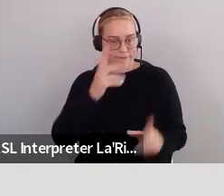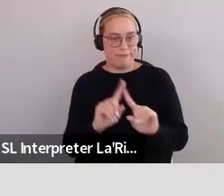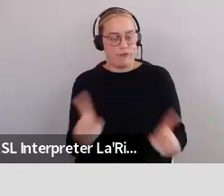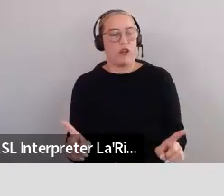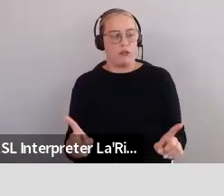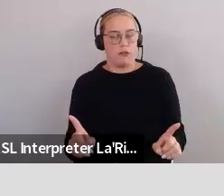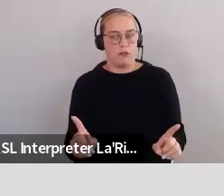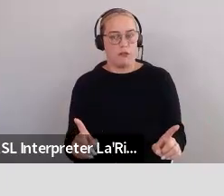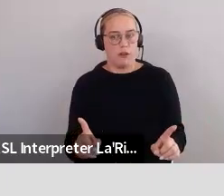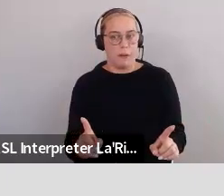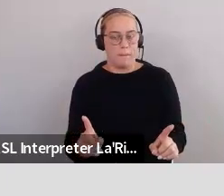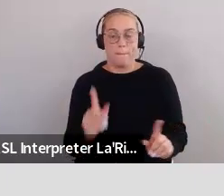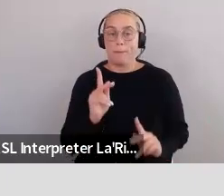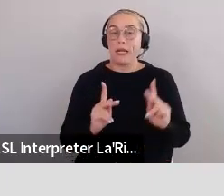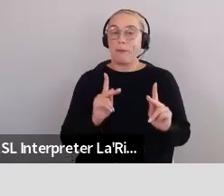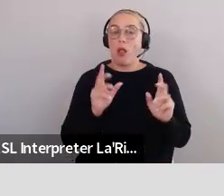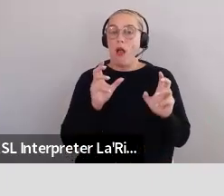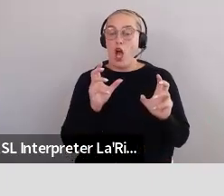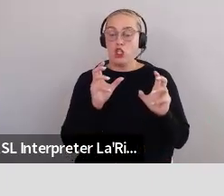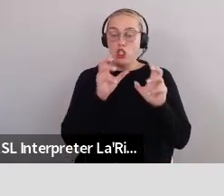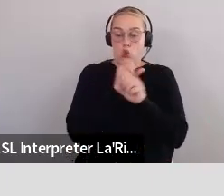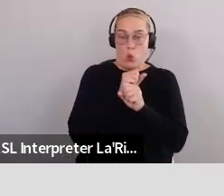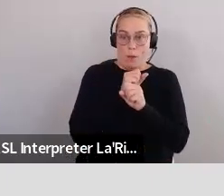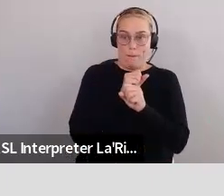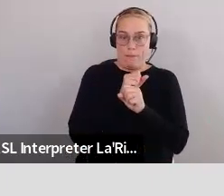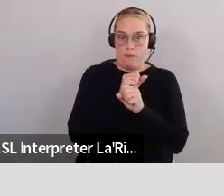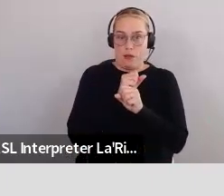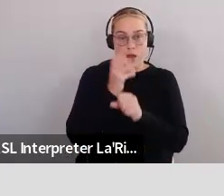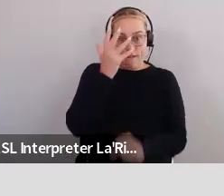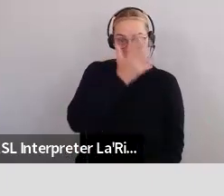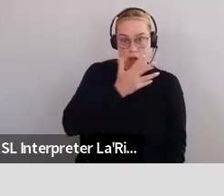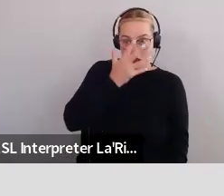a person has a facial difference. That facial difference is not all